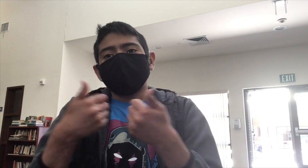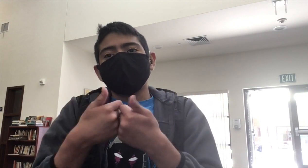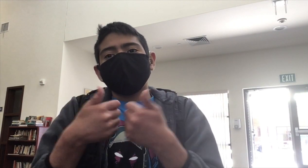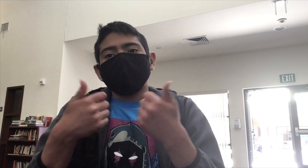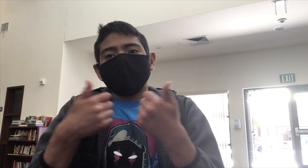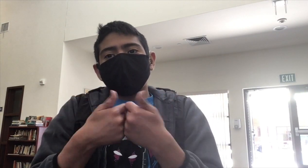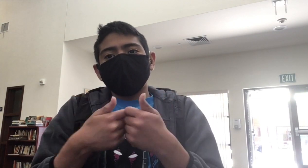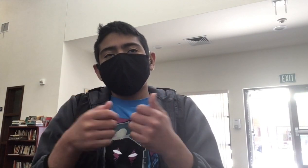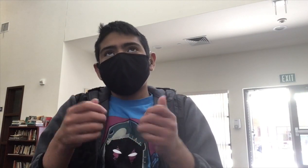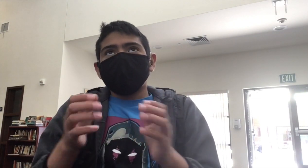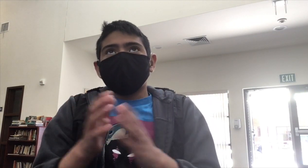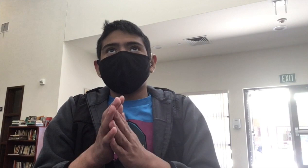Is playing games.